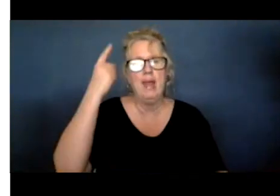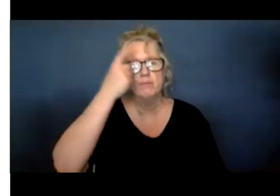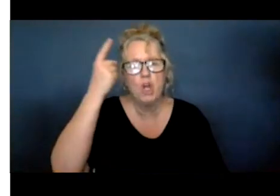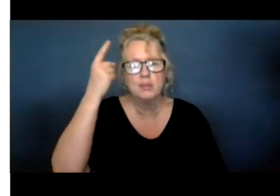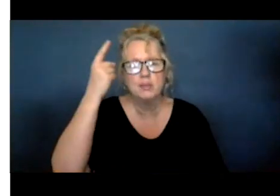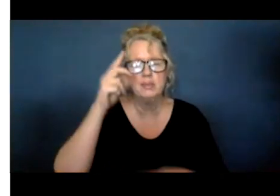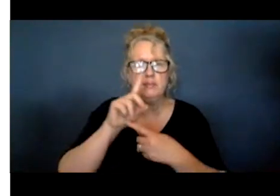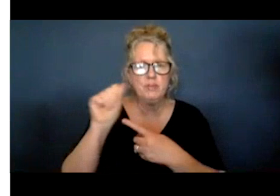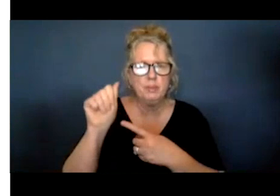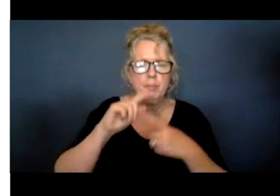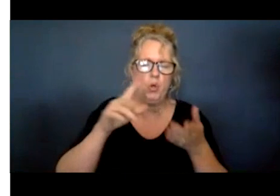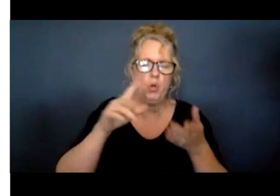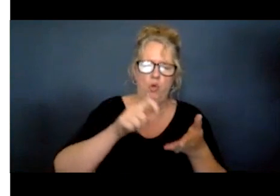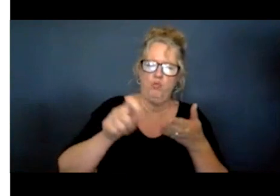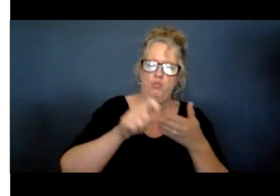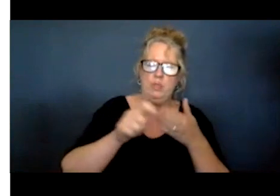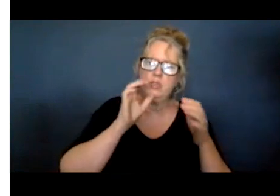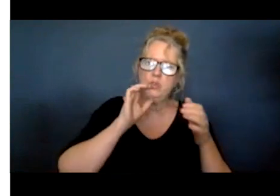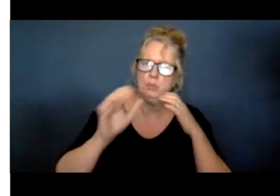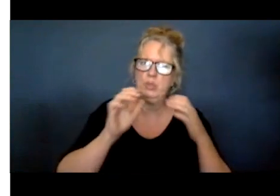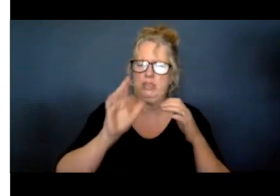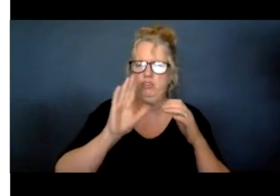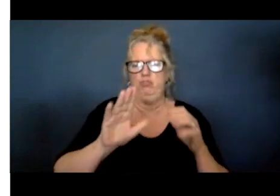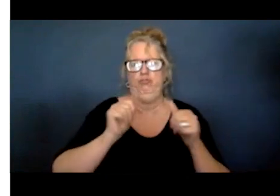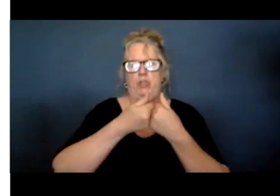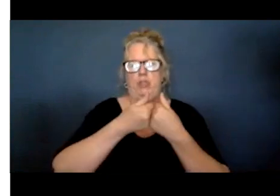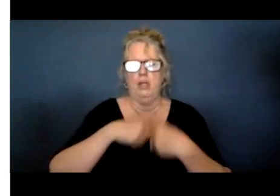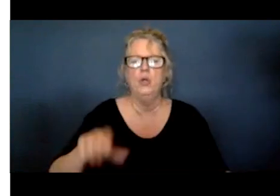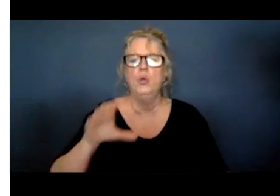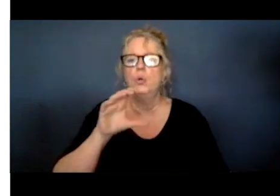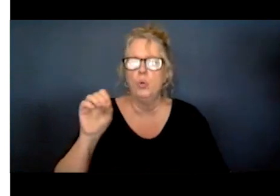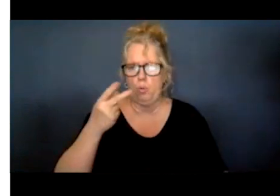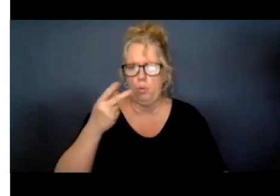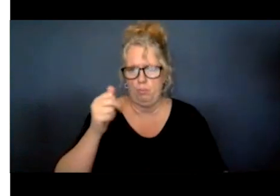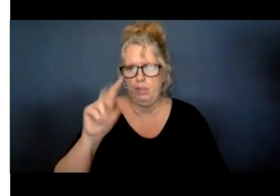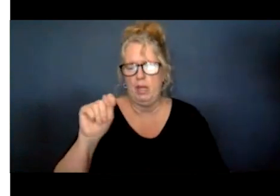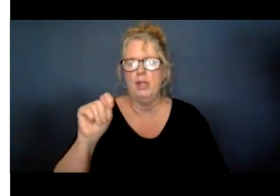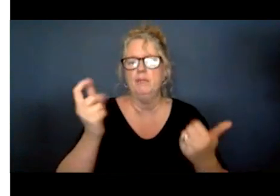finds written communication challenging, Copilot can assist with drafting emails,